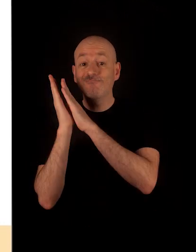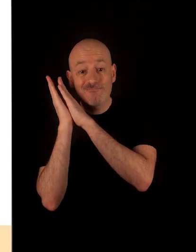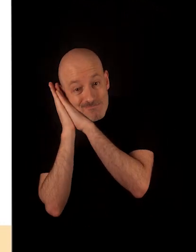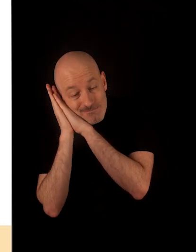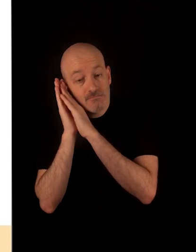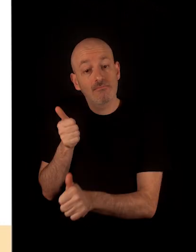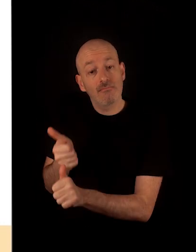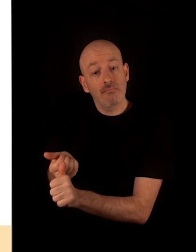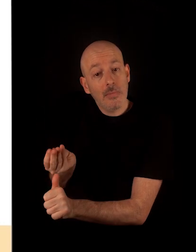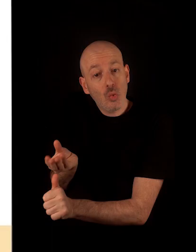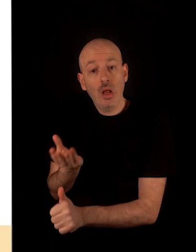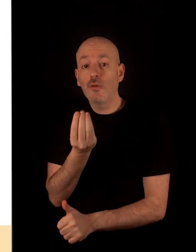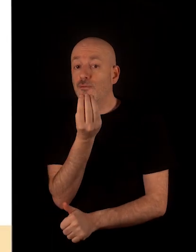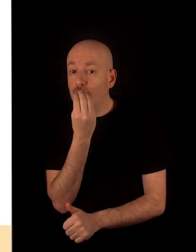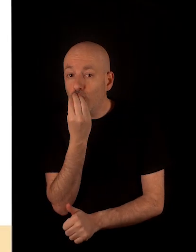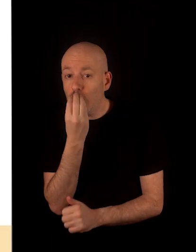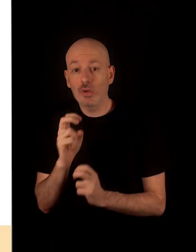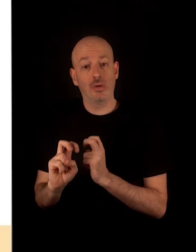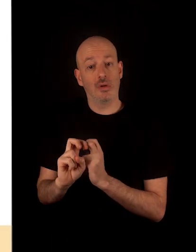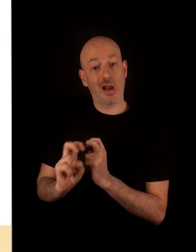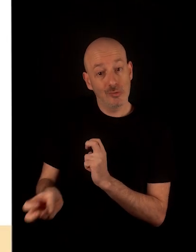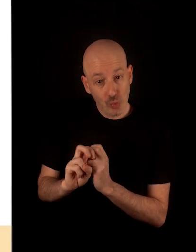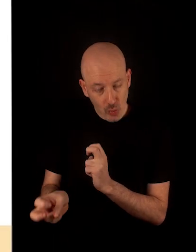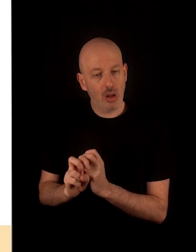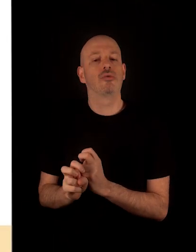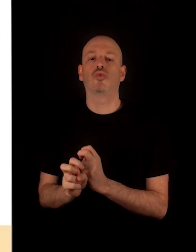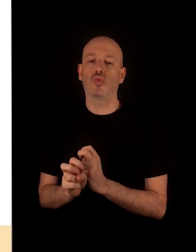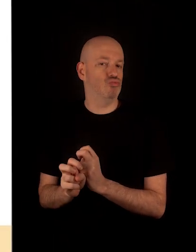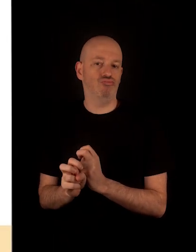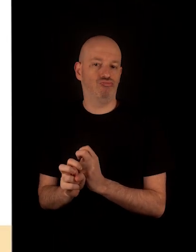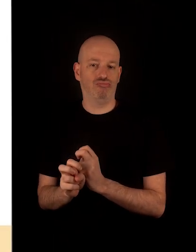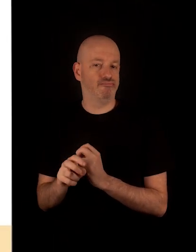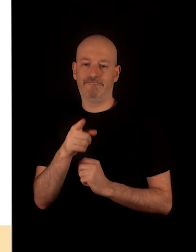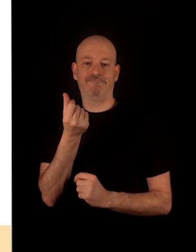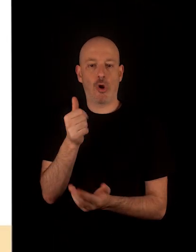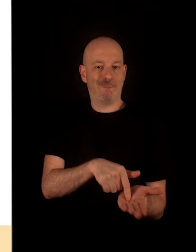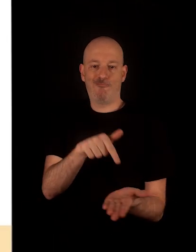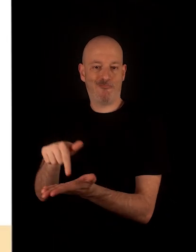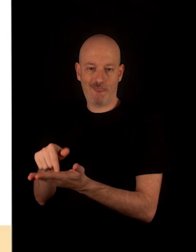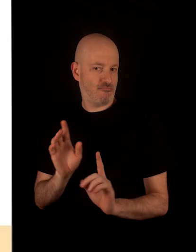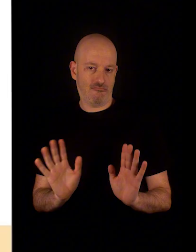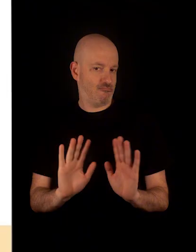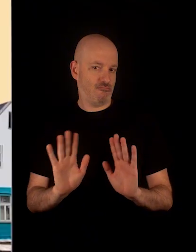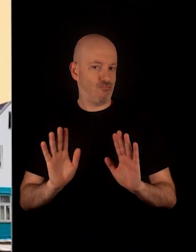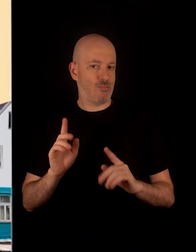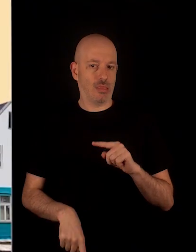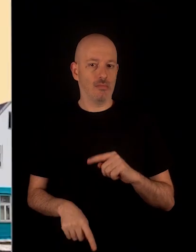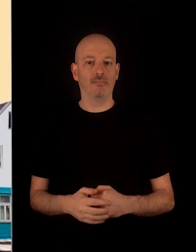artistic guidance and feedback to your participants. Very important to note that you cannot charge fees